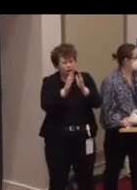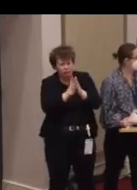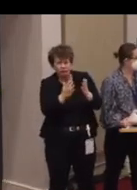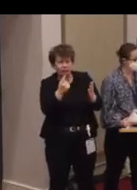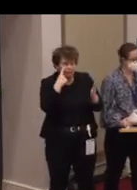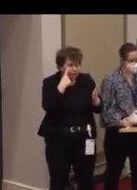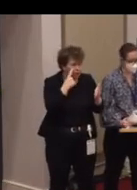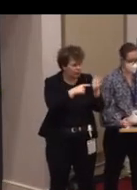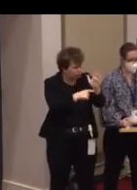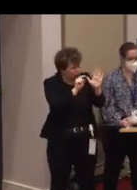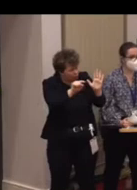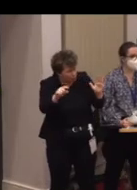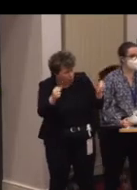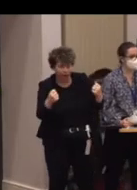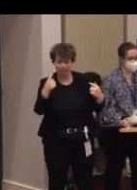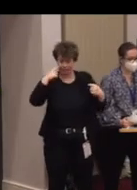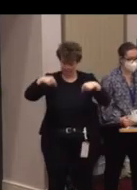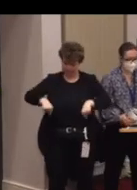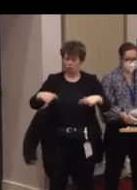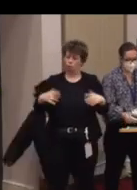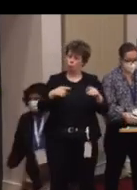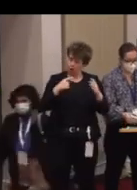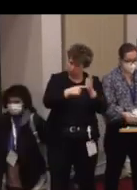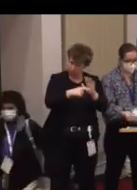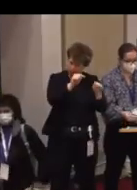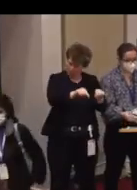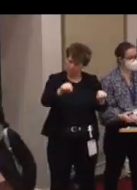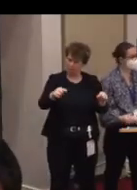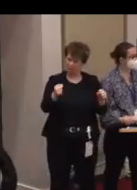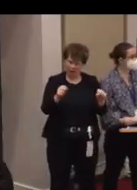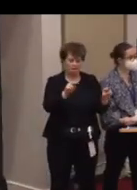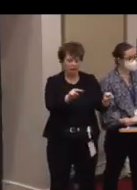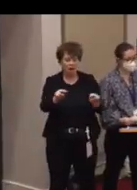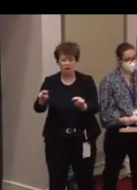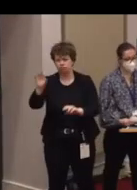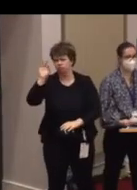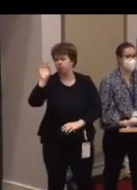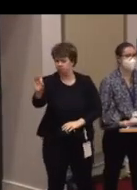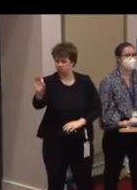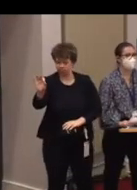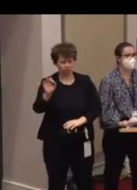well. It's great to see that in your presentation and the resources you are going to share with